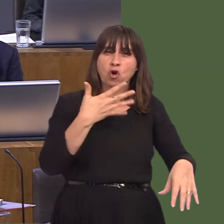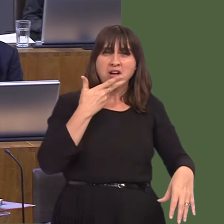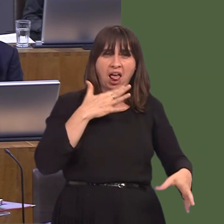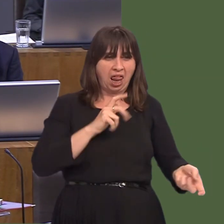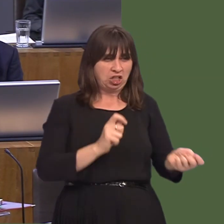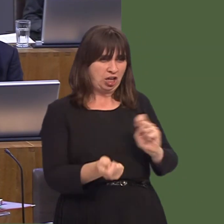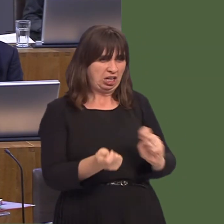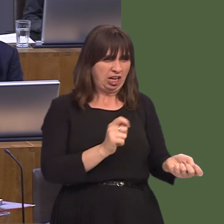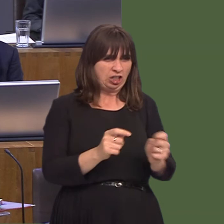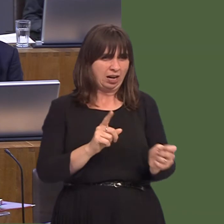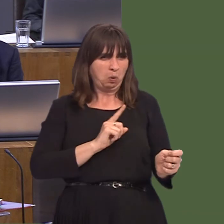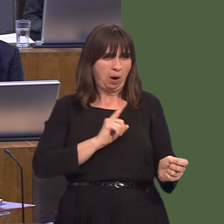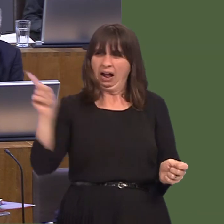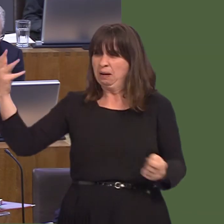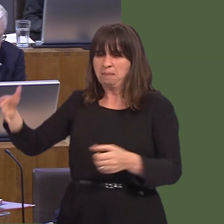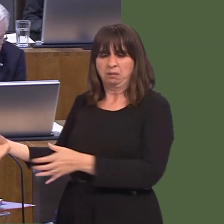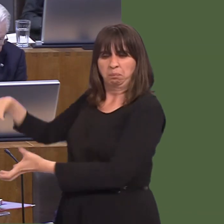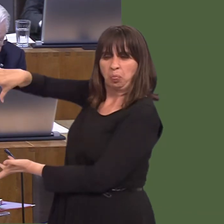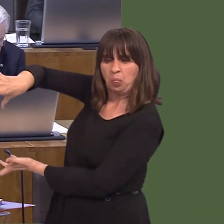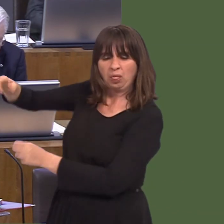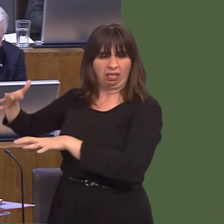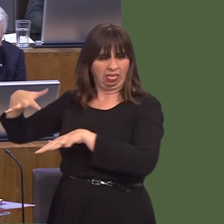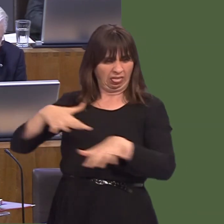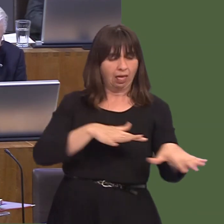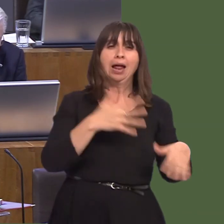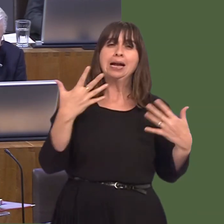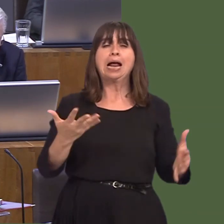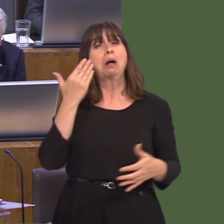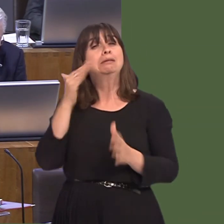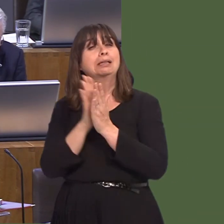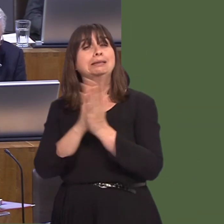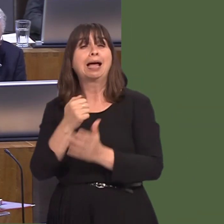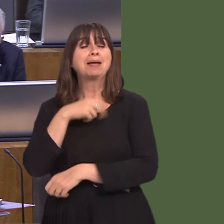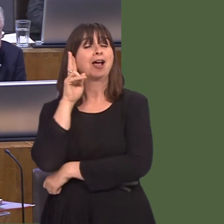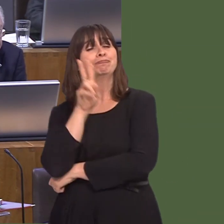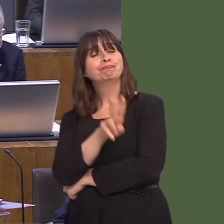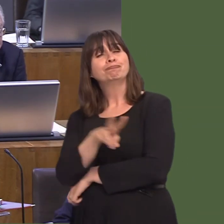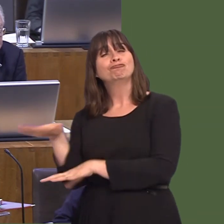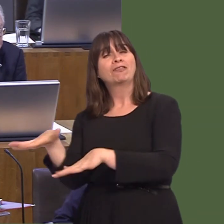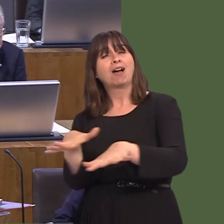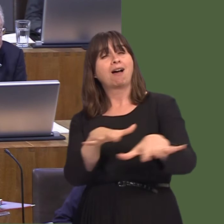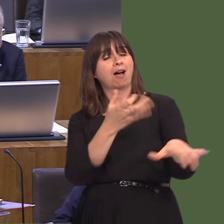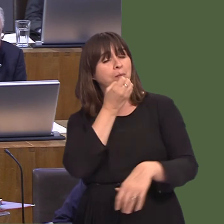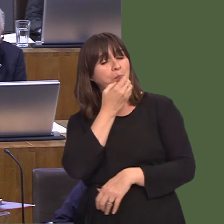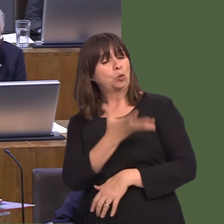I was looking at it on Sundayócrystal clear. We often used to see diseased fish in the river in the 1980s.